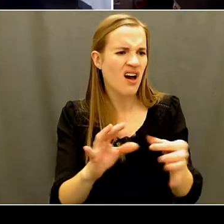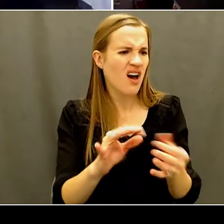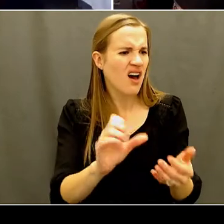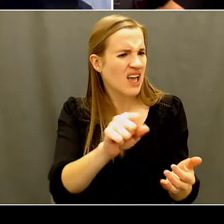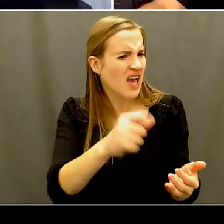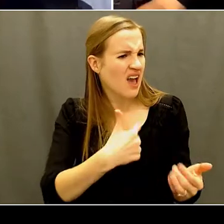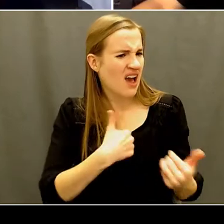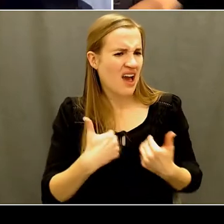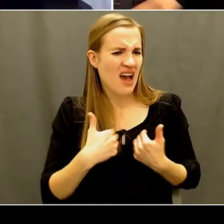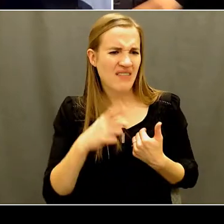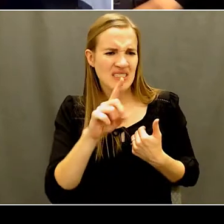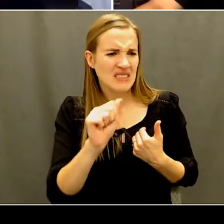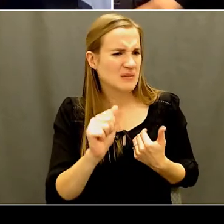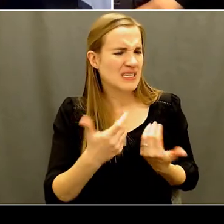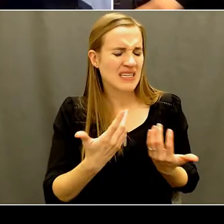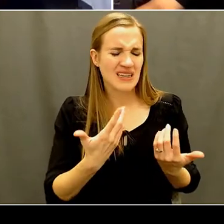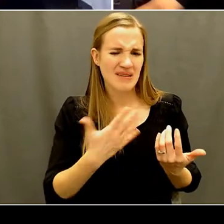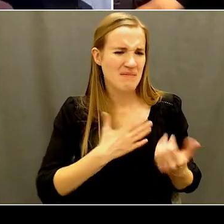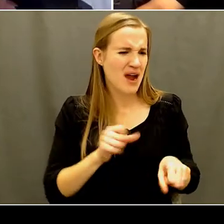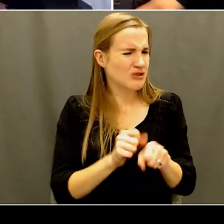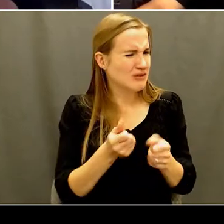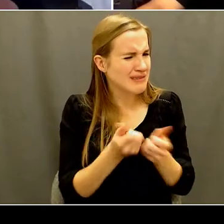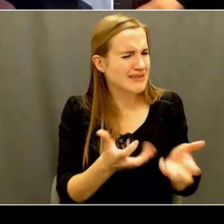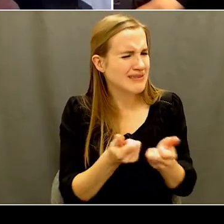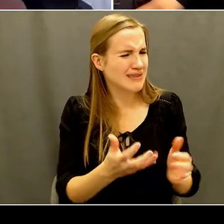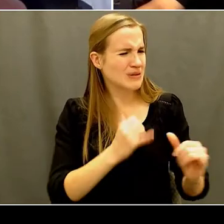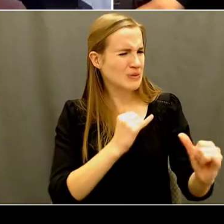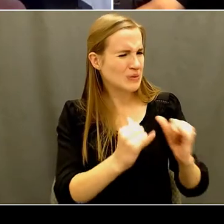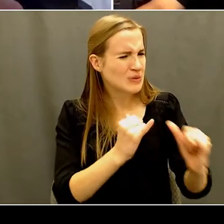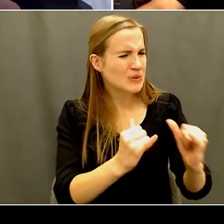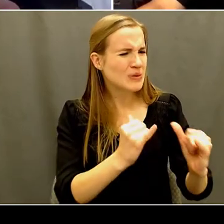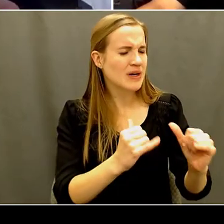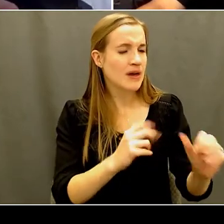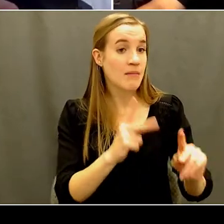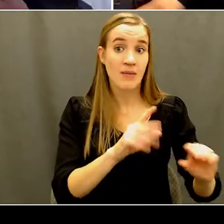blogged, more people with disabilities would write in about their issues or